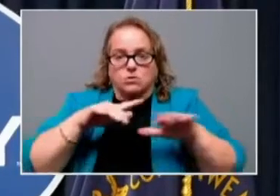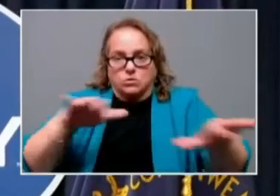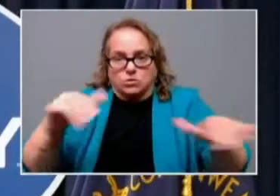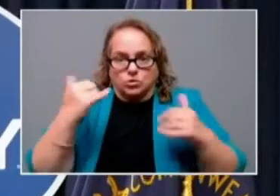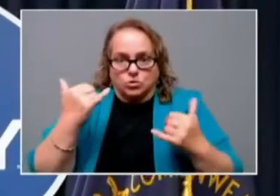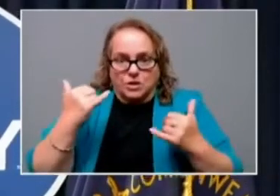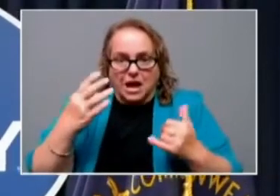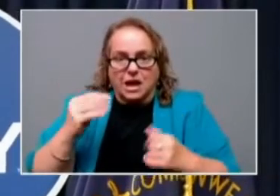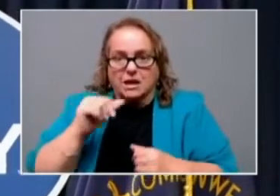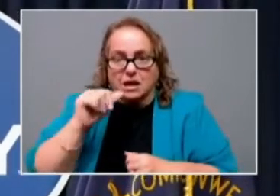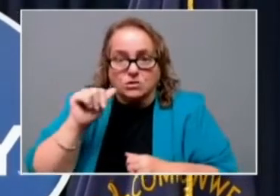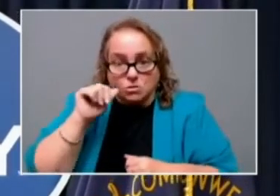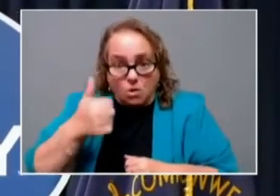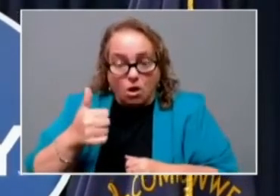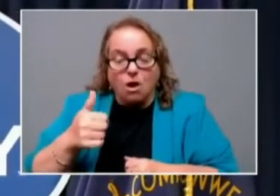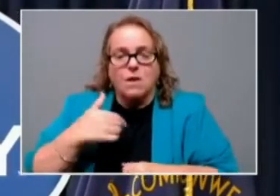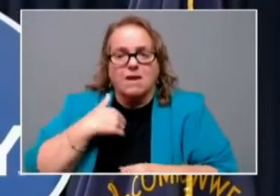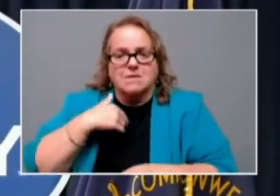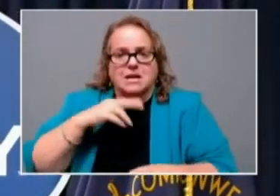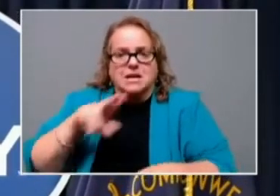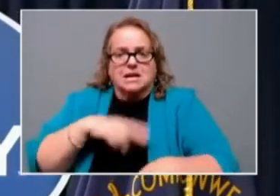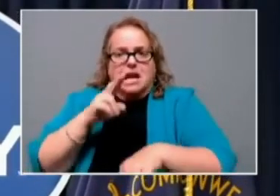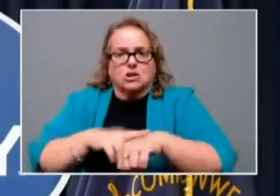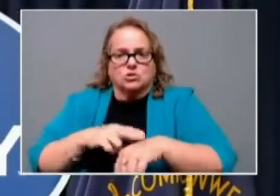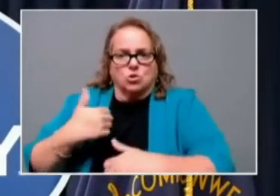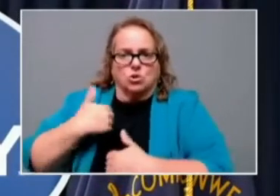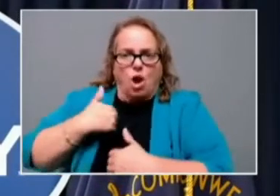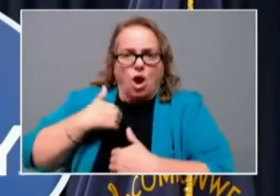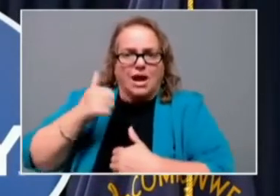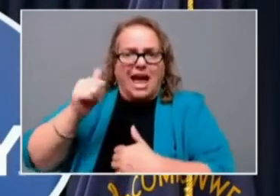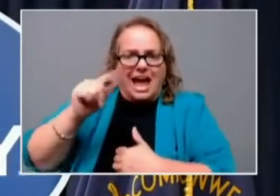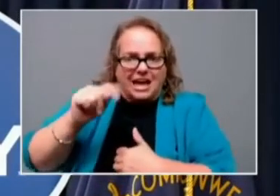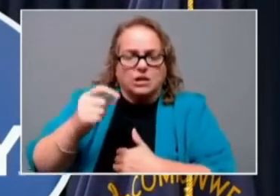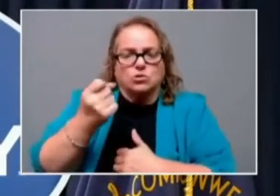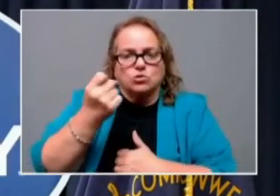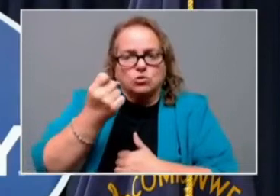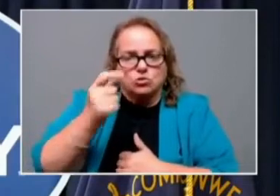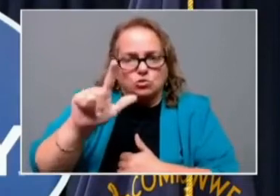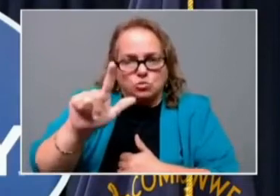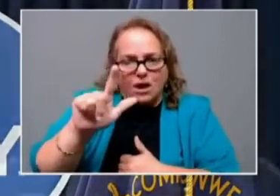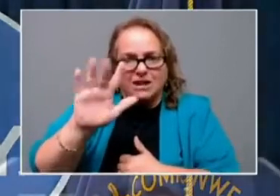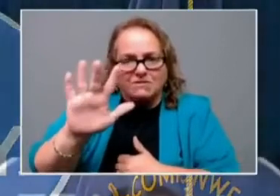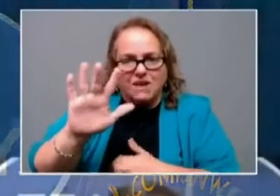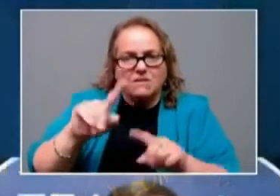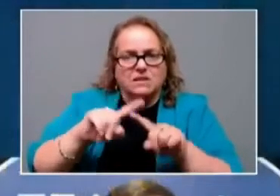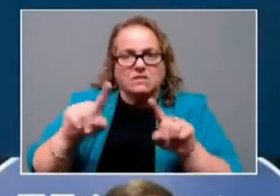Guard 25 different hospitals across Kentucky, I guess about 400 guardsmen